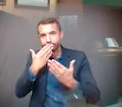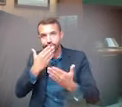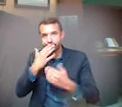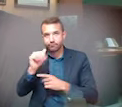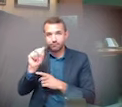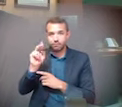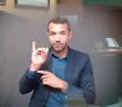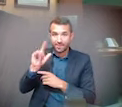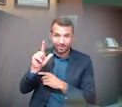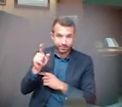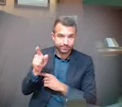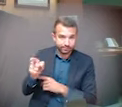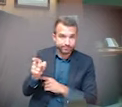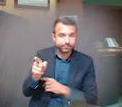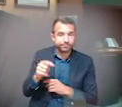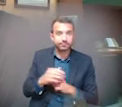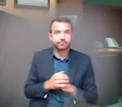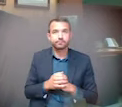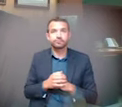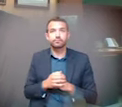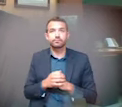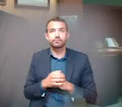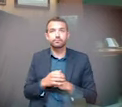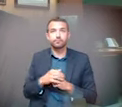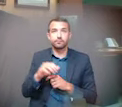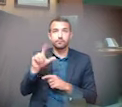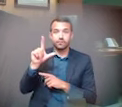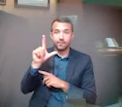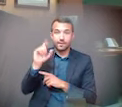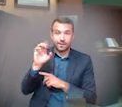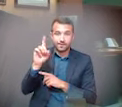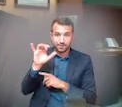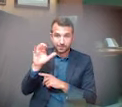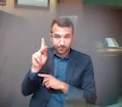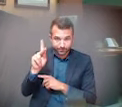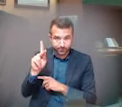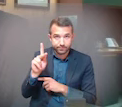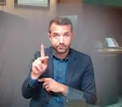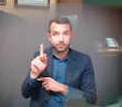to Anil Lewis, Beth Ziebarth, LeDerick Horne for coming and giving